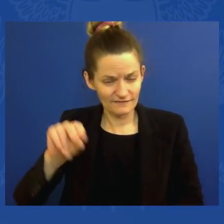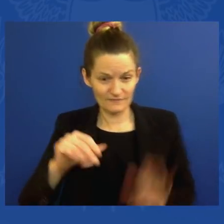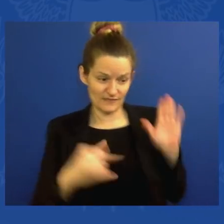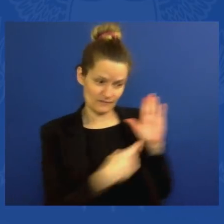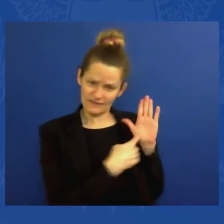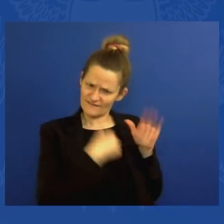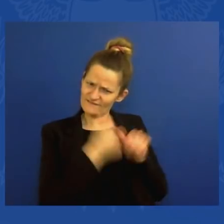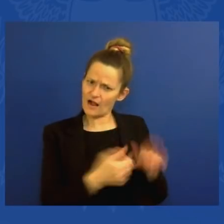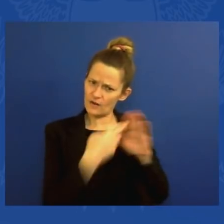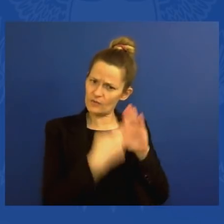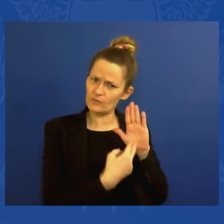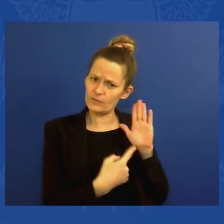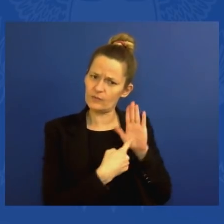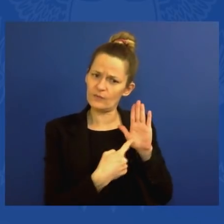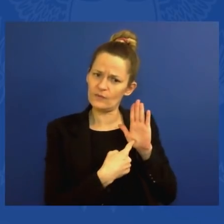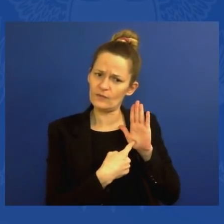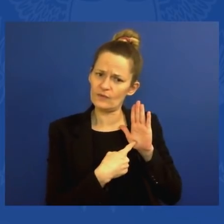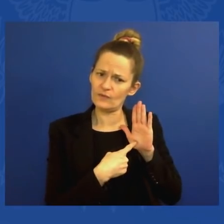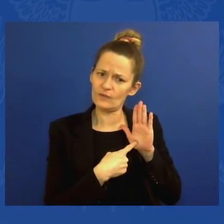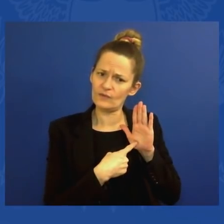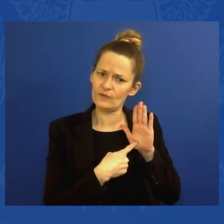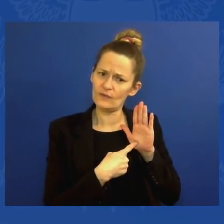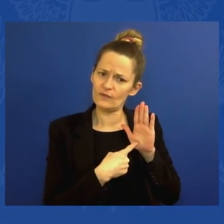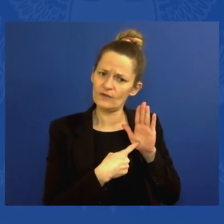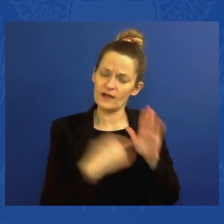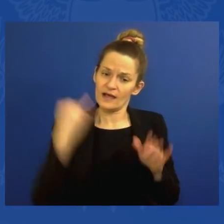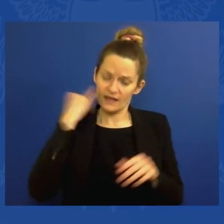Made in America from 55 percent to 75 percent.